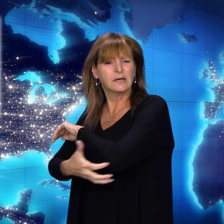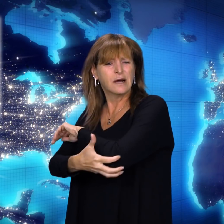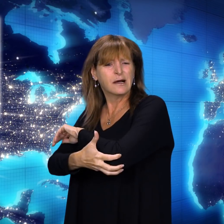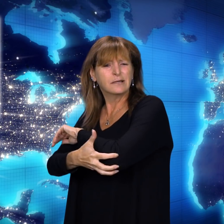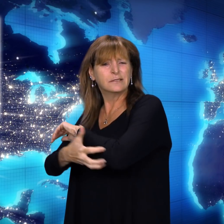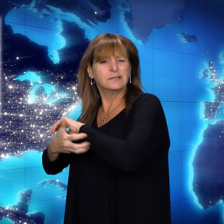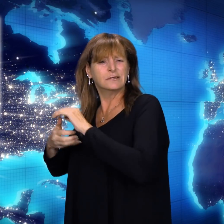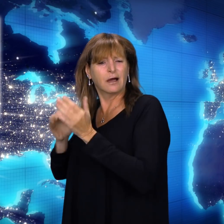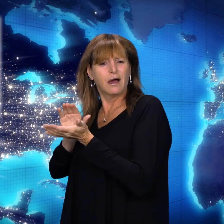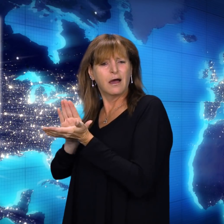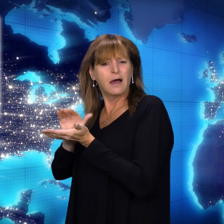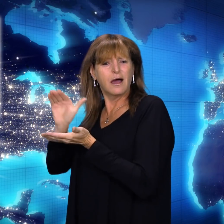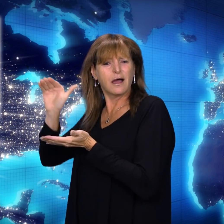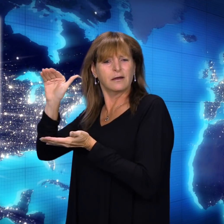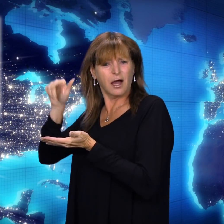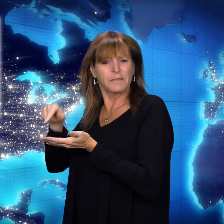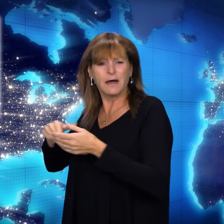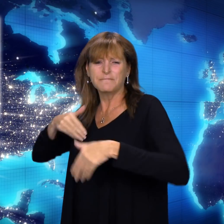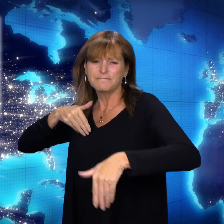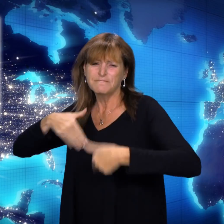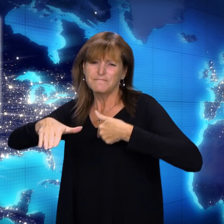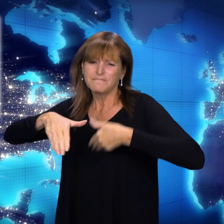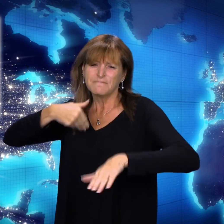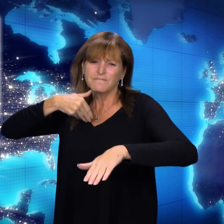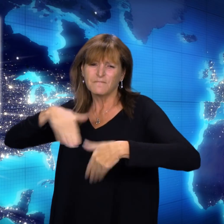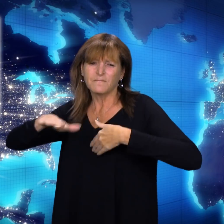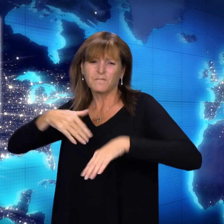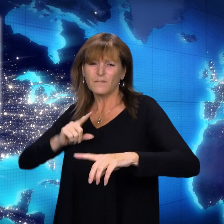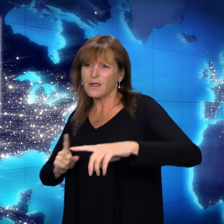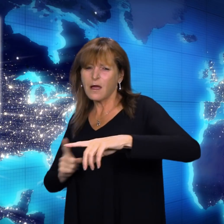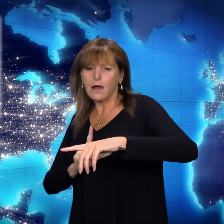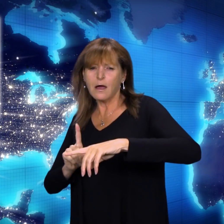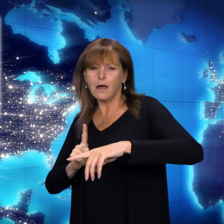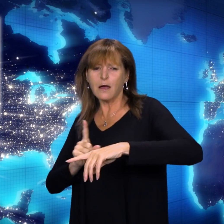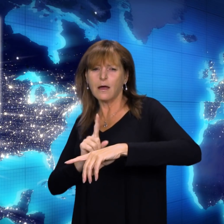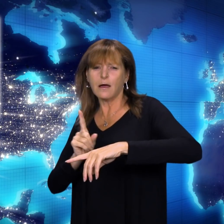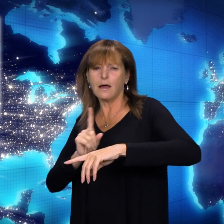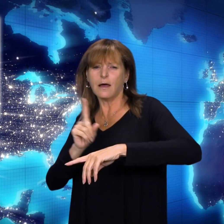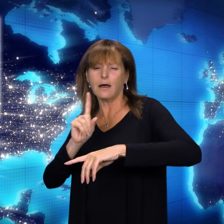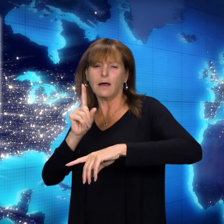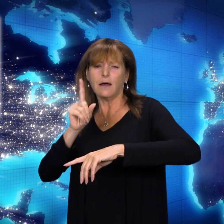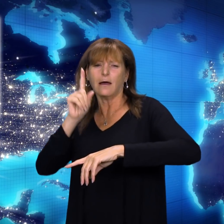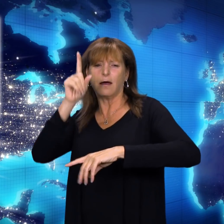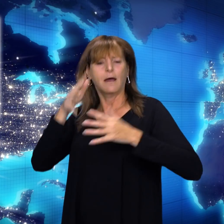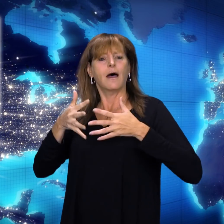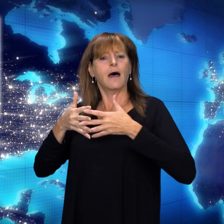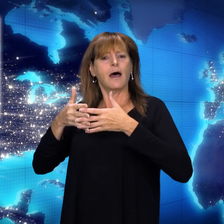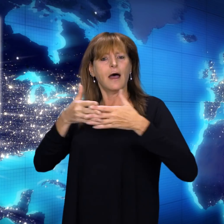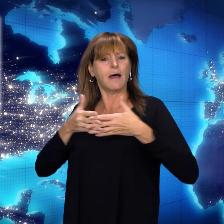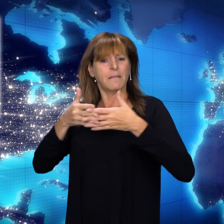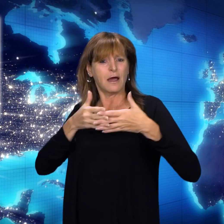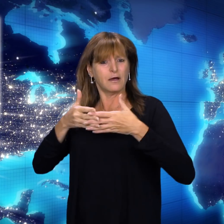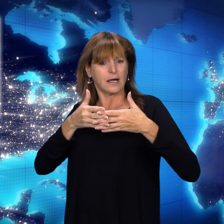United States - Mexico border. Seeking a better life, they intend